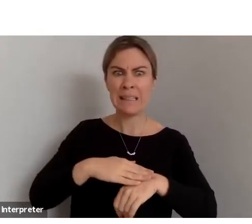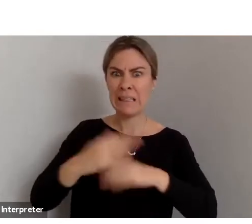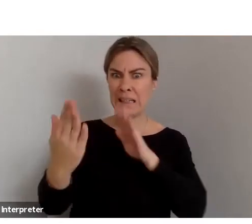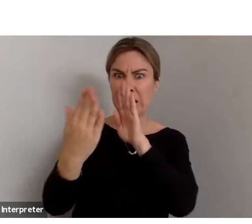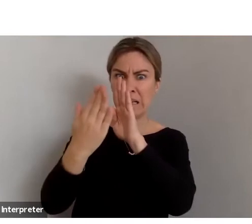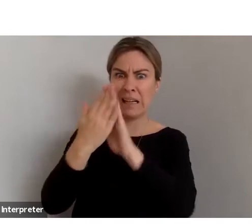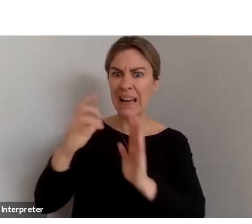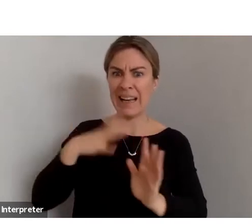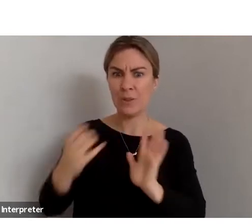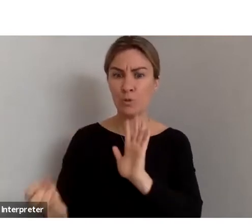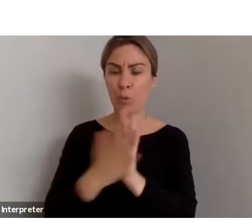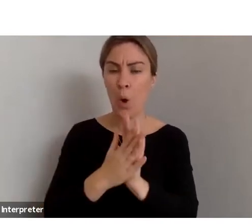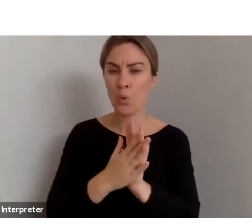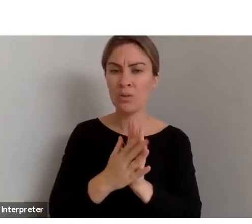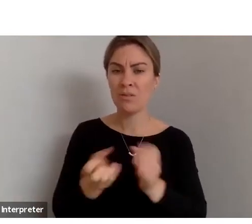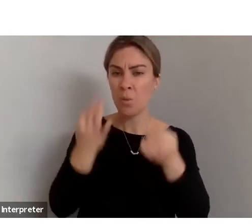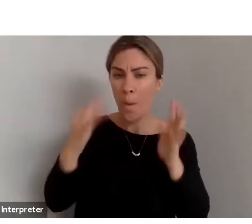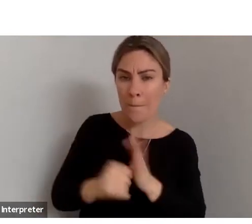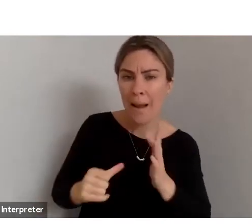planning for it "What will we do?